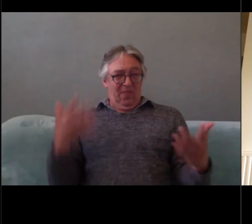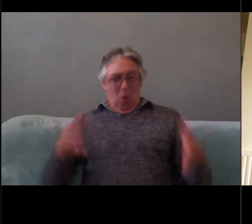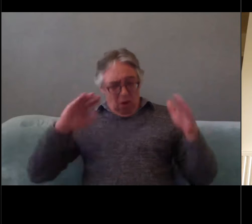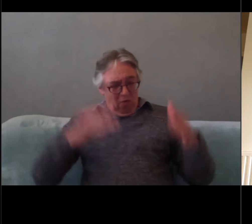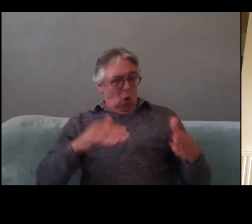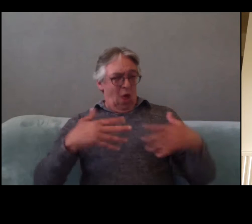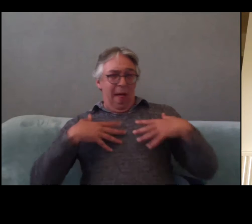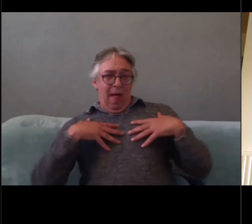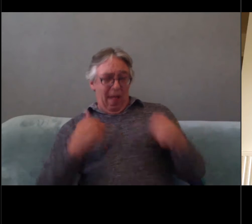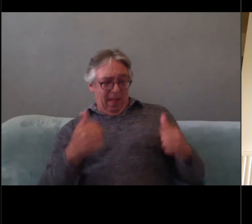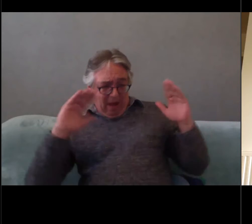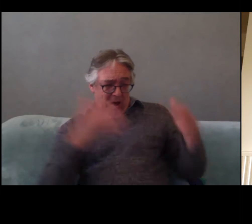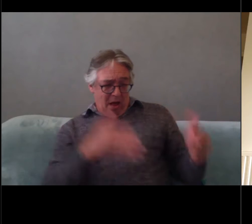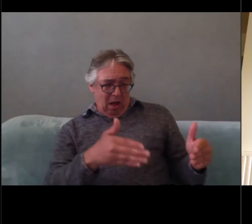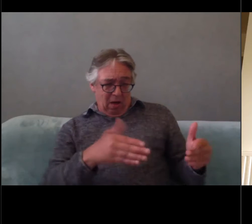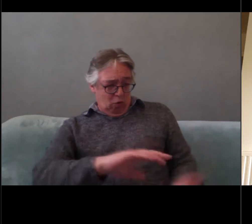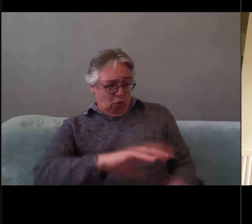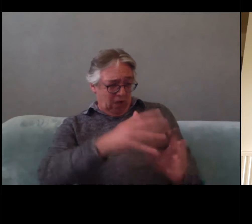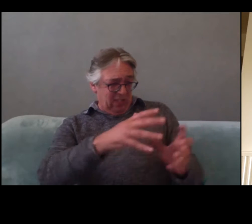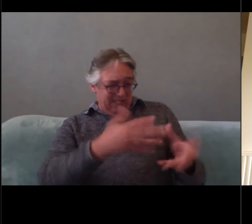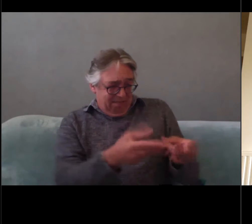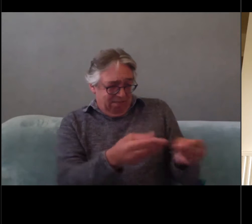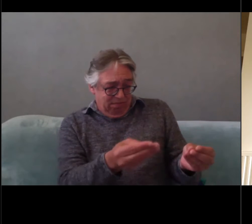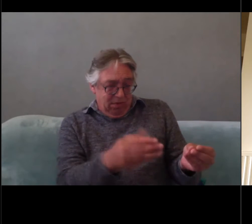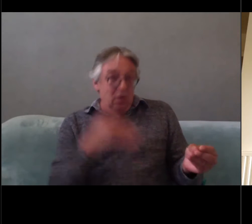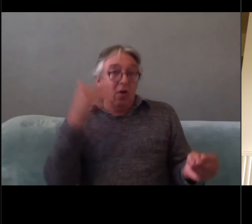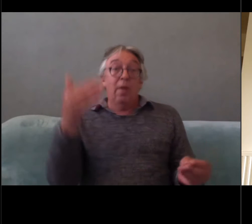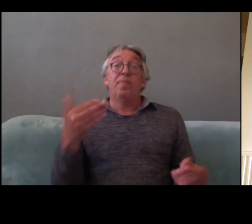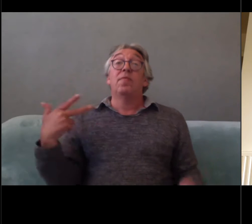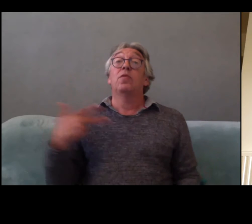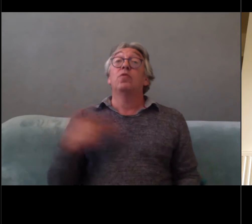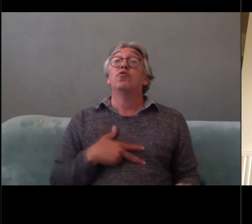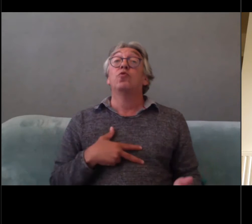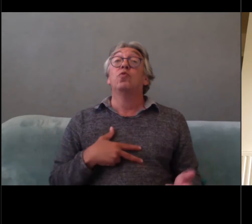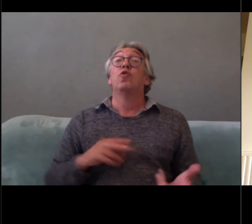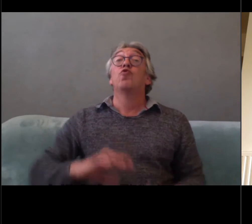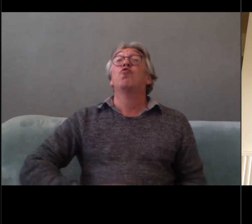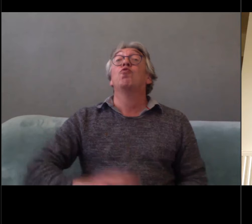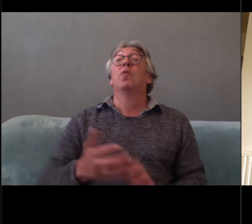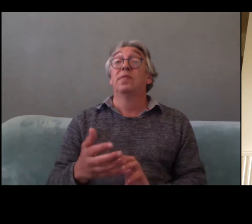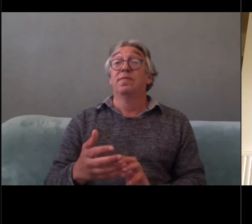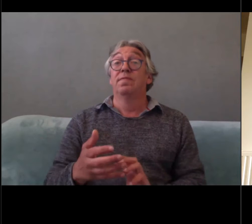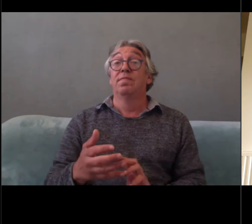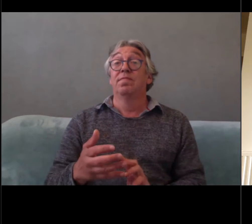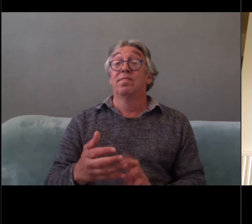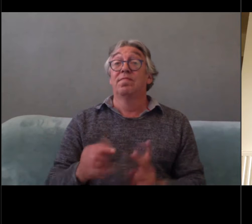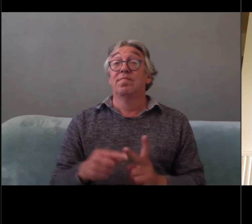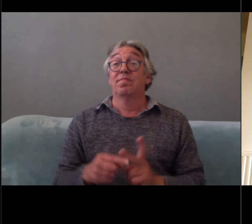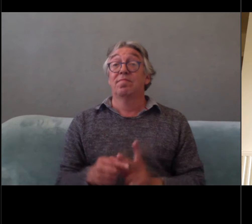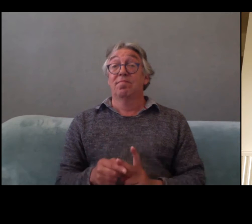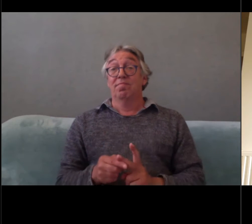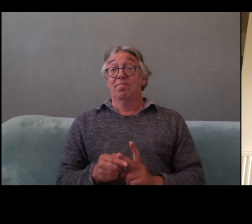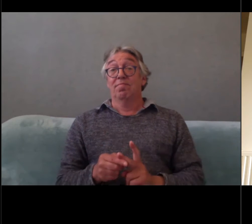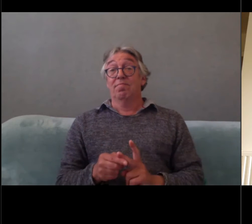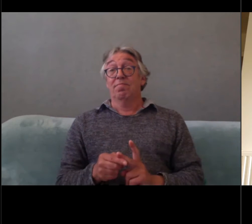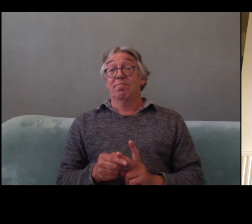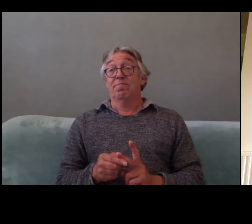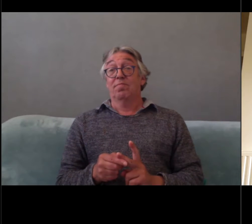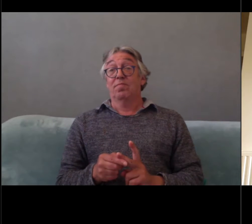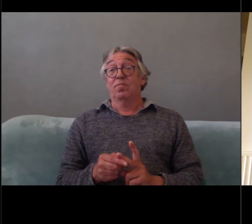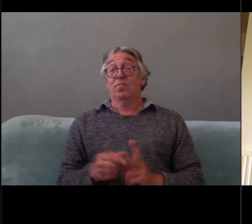it won't be the real law to persons with disabilities in Europe,